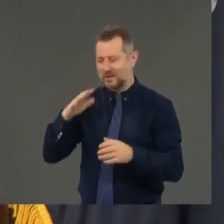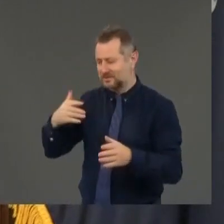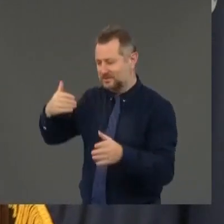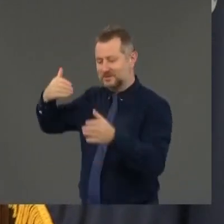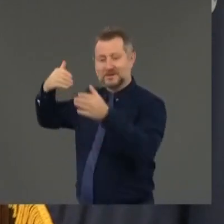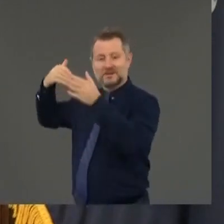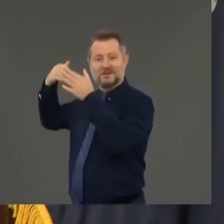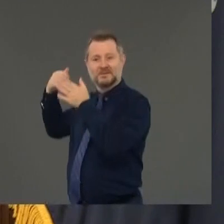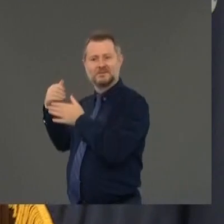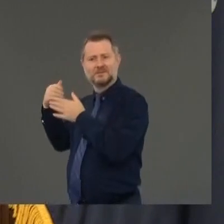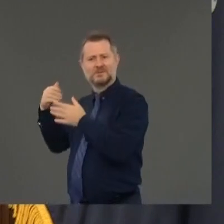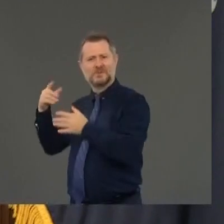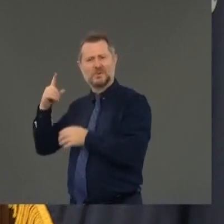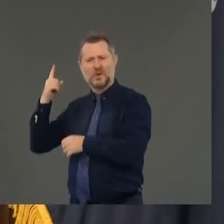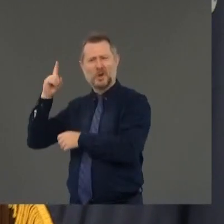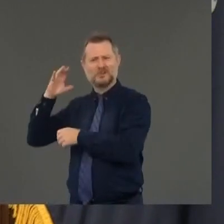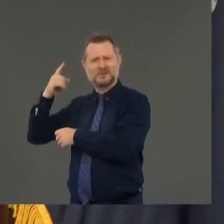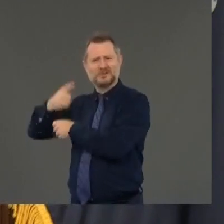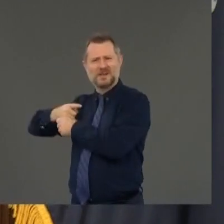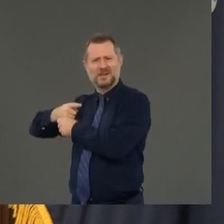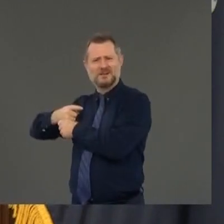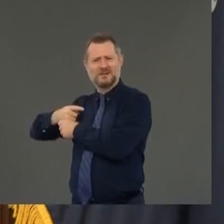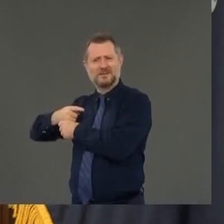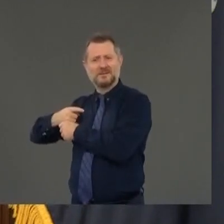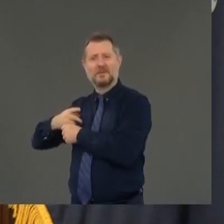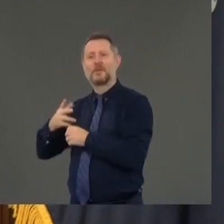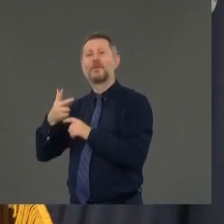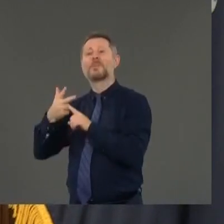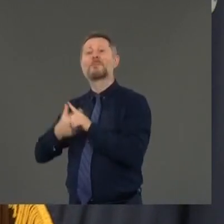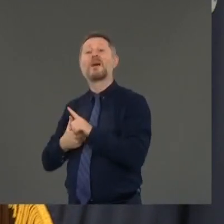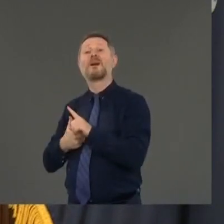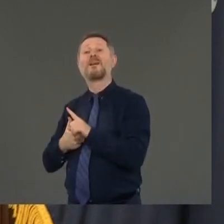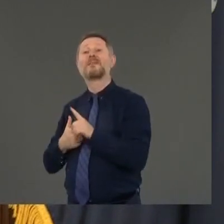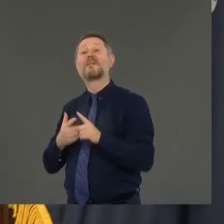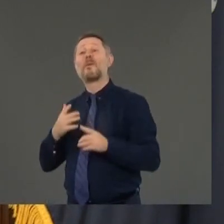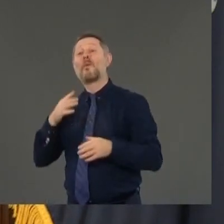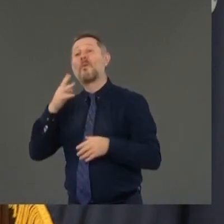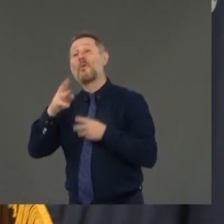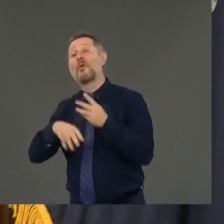THAT WHOLE MOUNTAIN, THAT'S 100